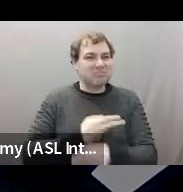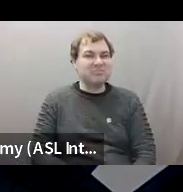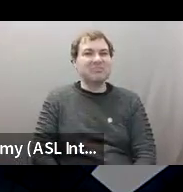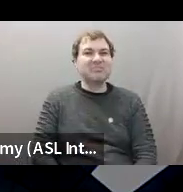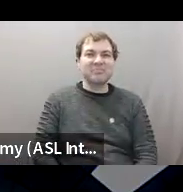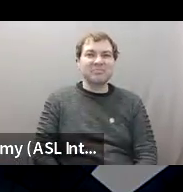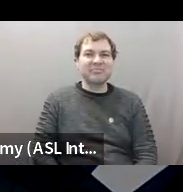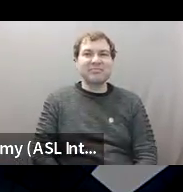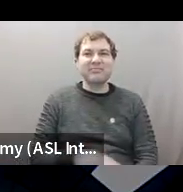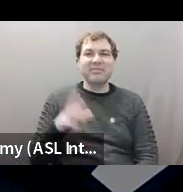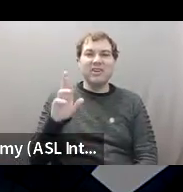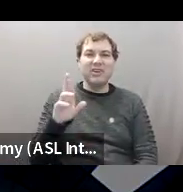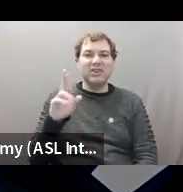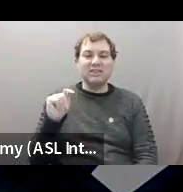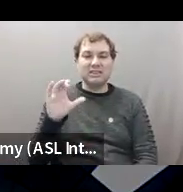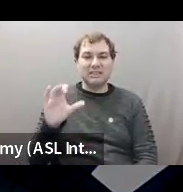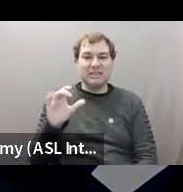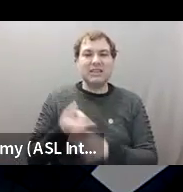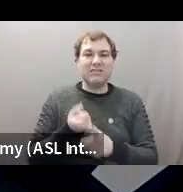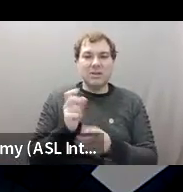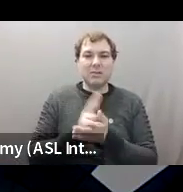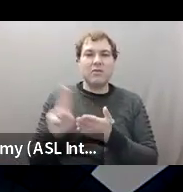Linda Pogue: Rtc. Royal from University of Montana. Information fantastic?